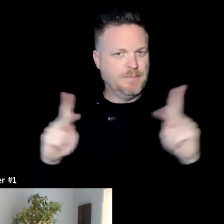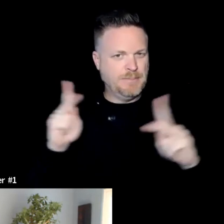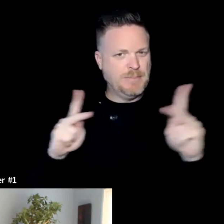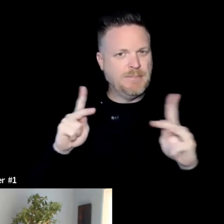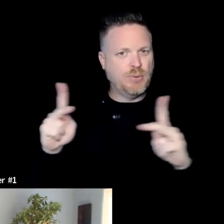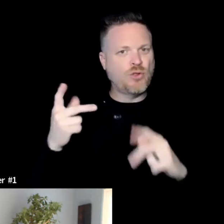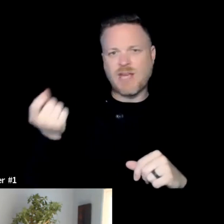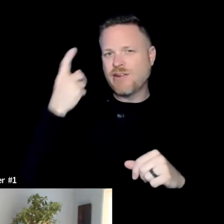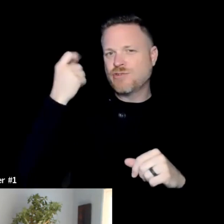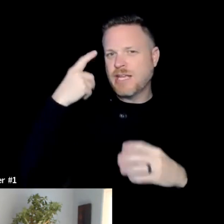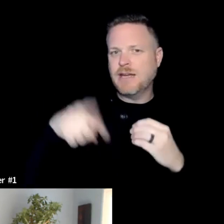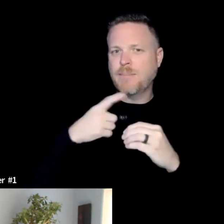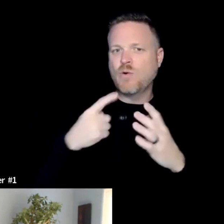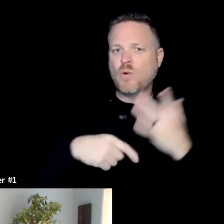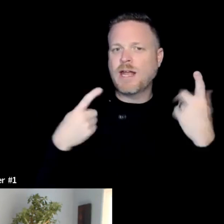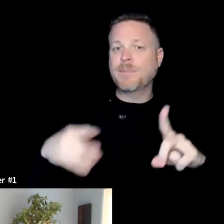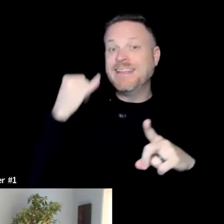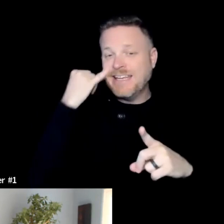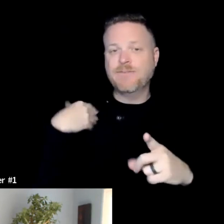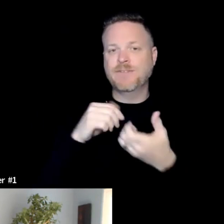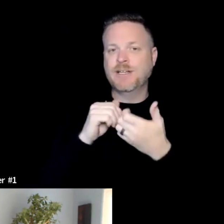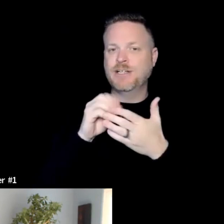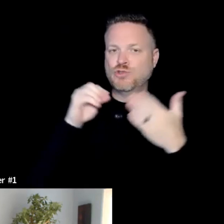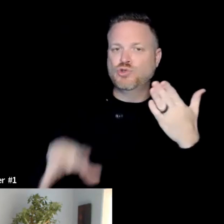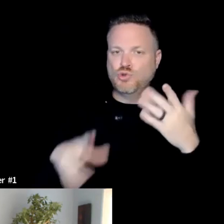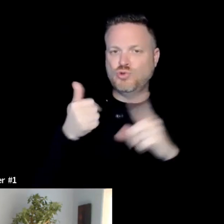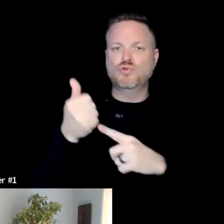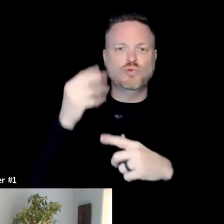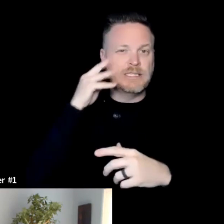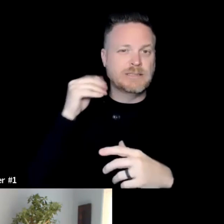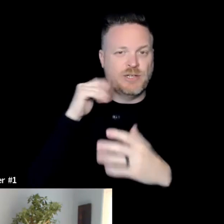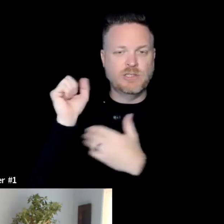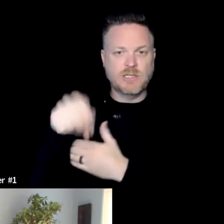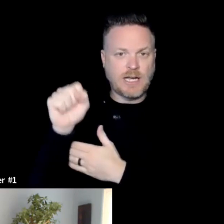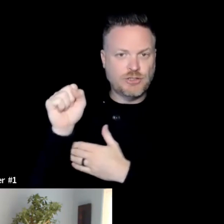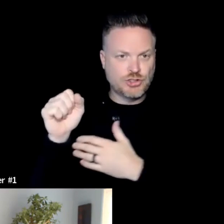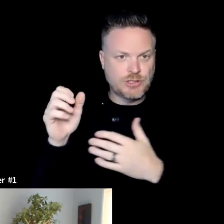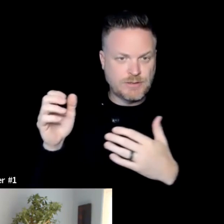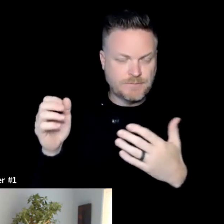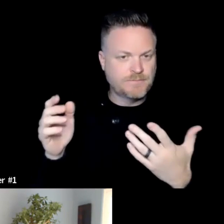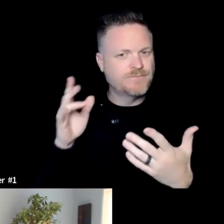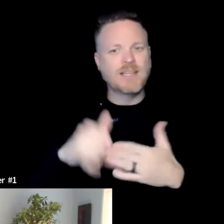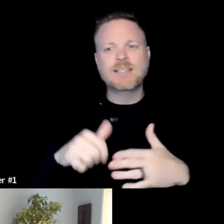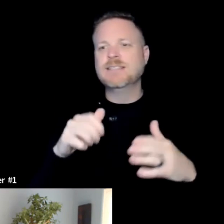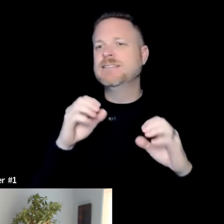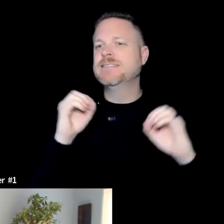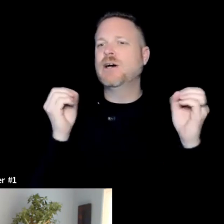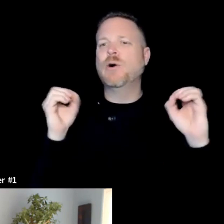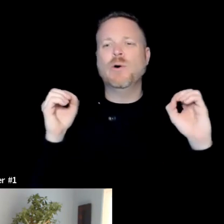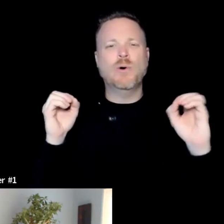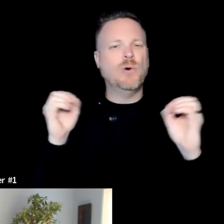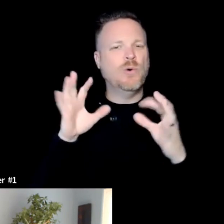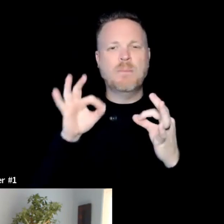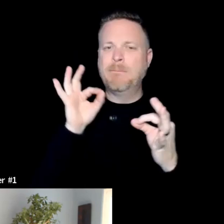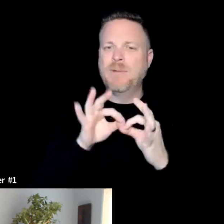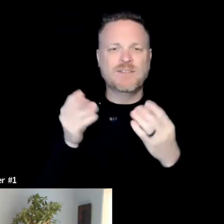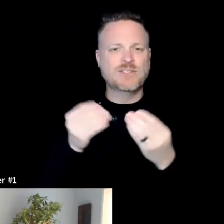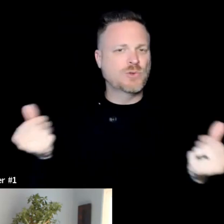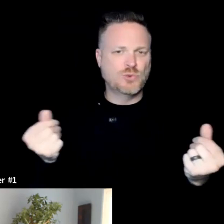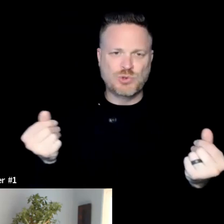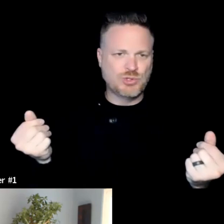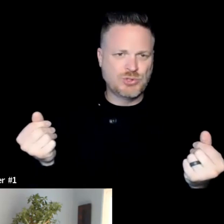what happens when a student has a concussion. So there is no perfect solution but our states